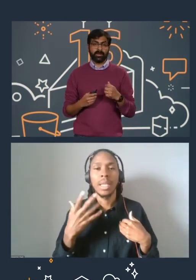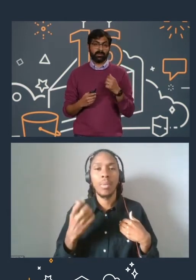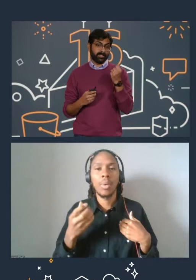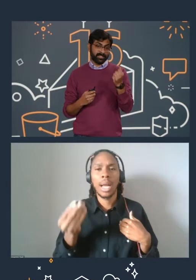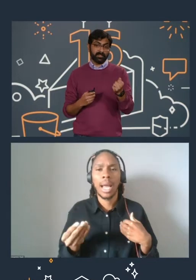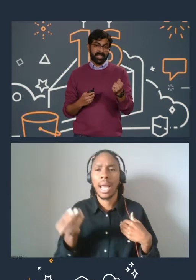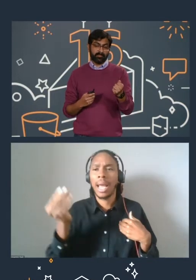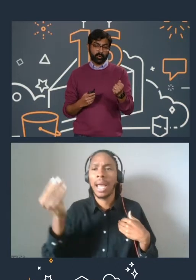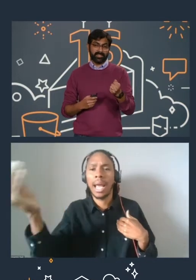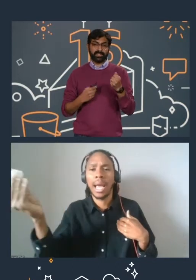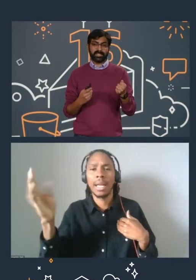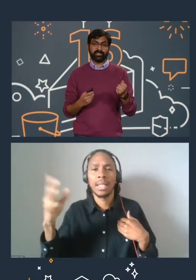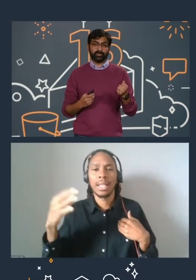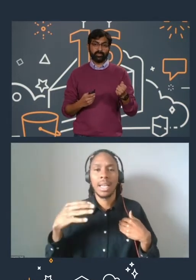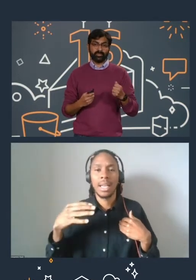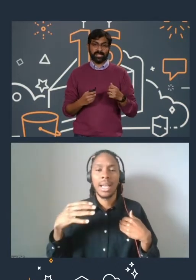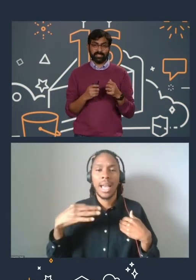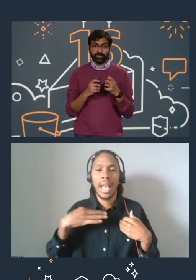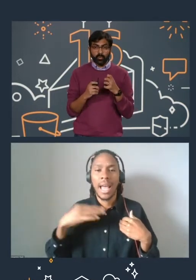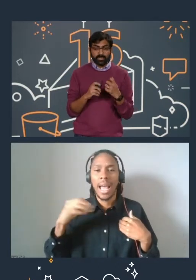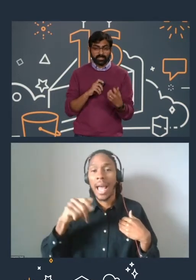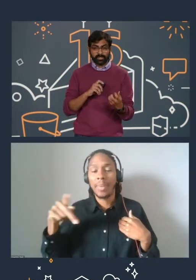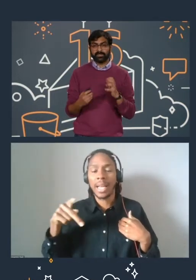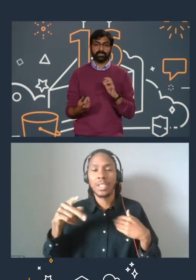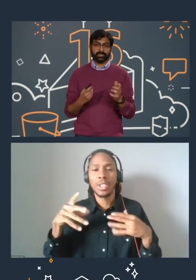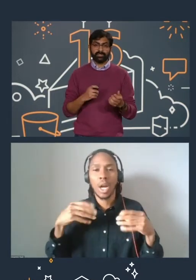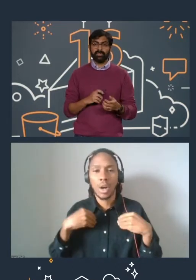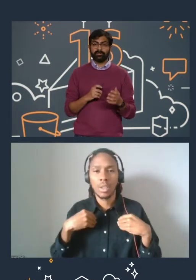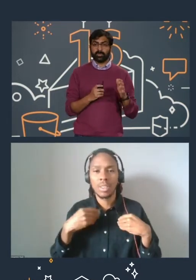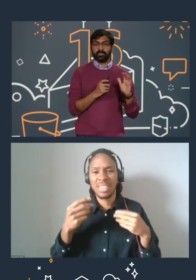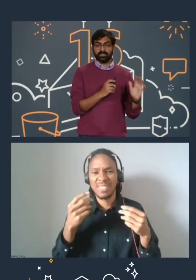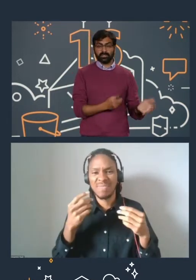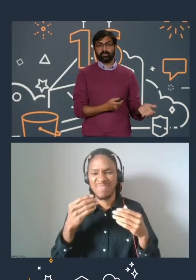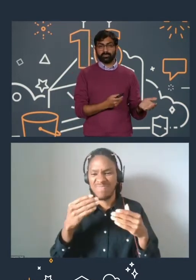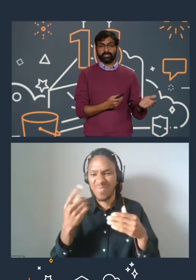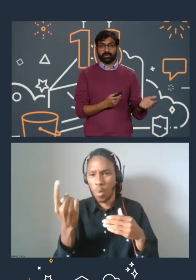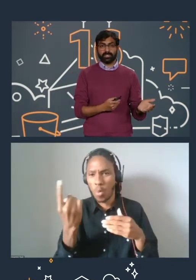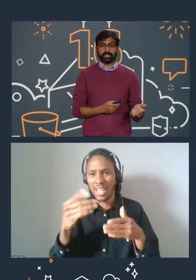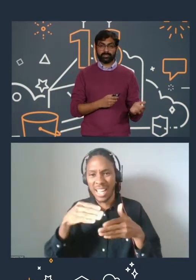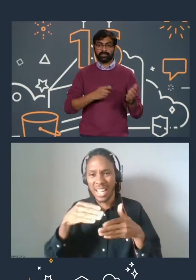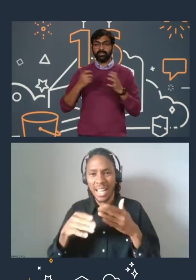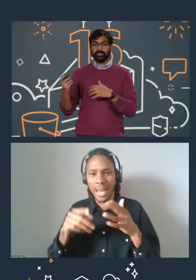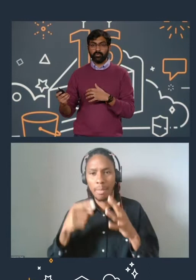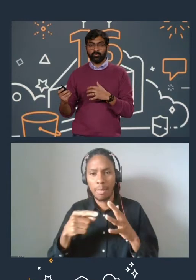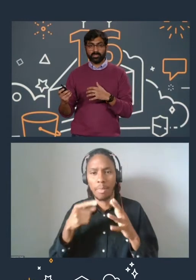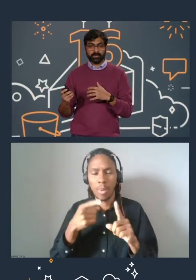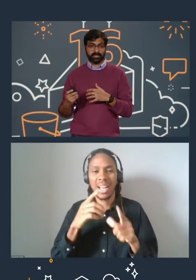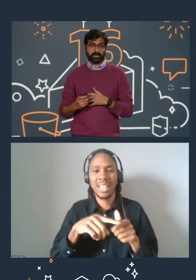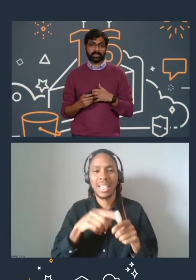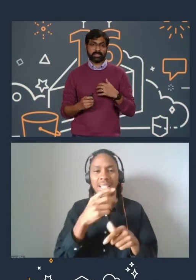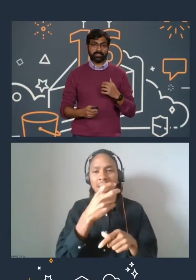a single endpoint that they can use, and then quickly transition from a single region architecture to a multi-region architecture.